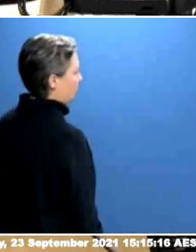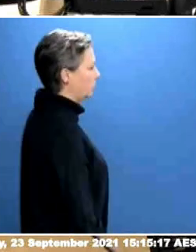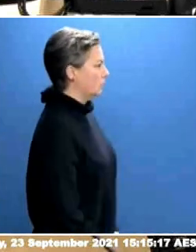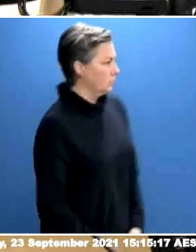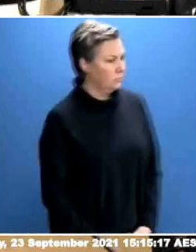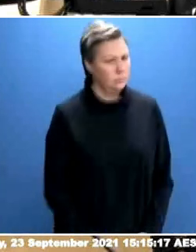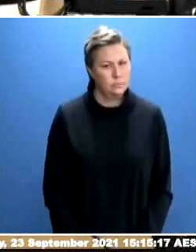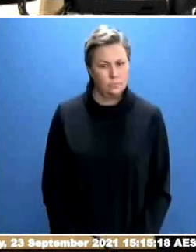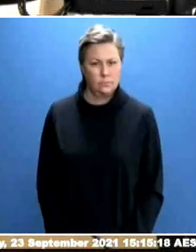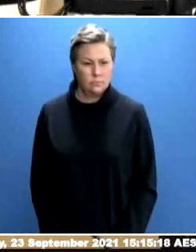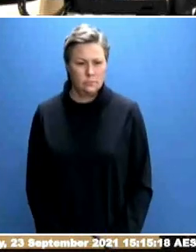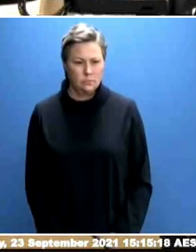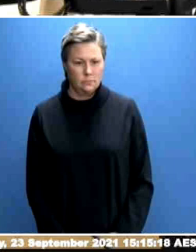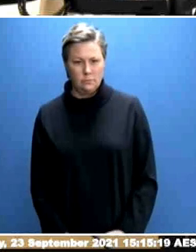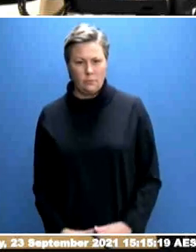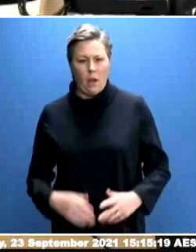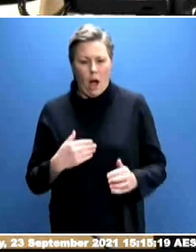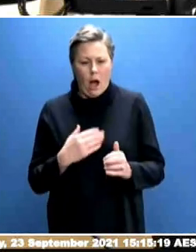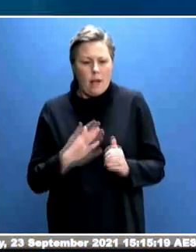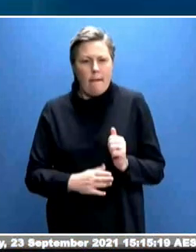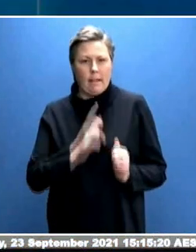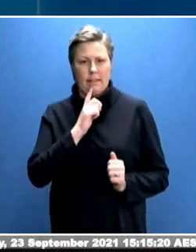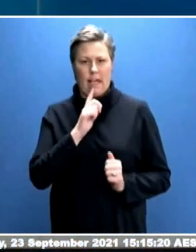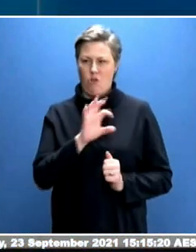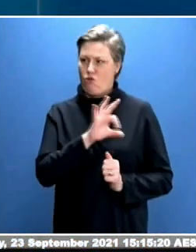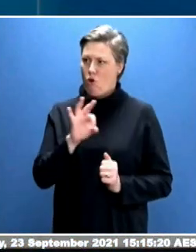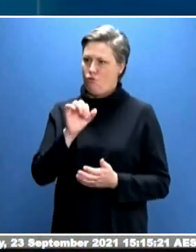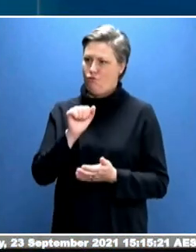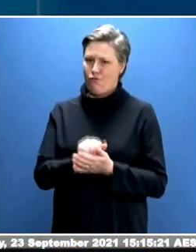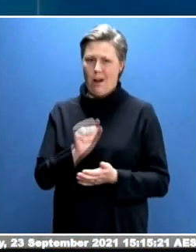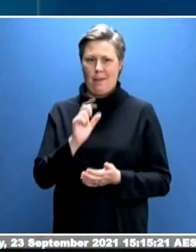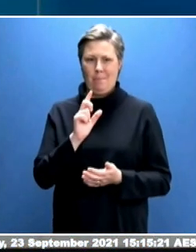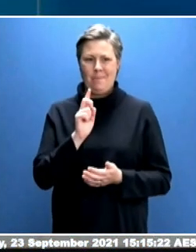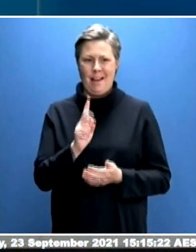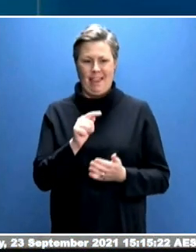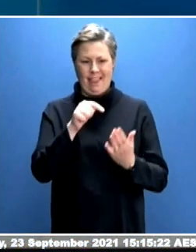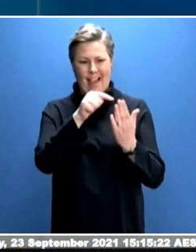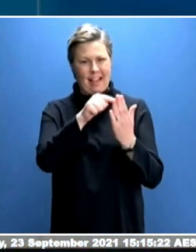I'm not saying it's not right, but I'm not actually saying that's the eligibility criteria.